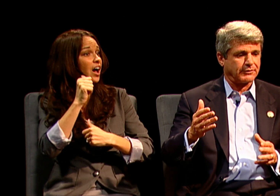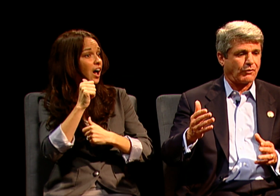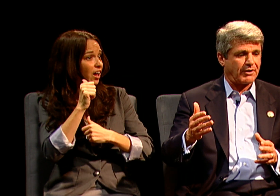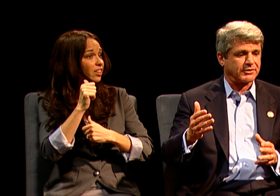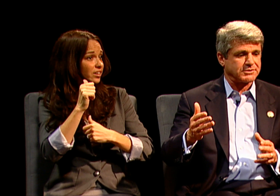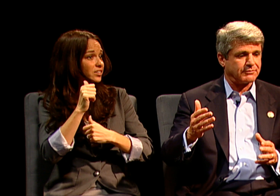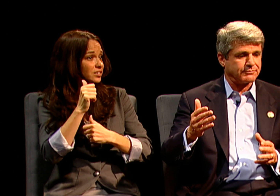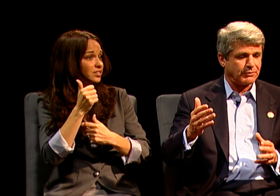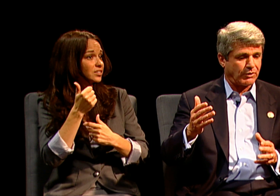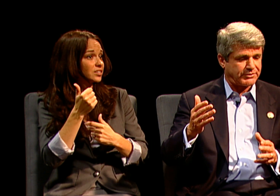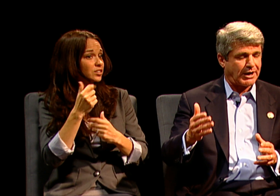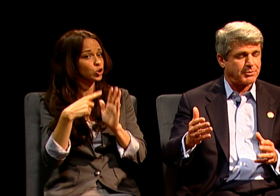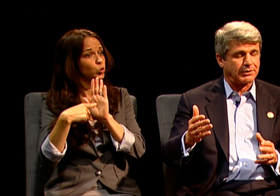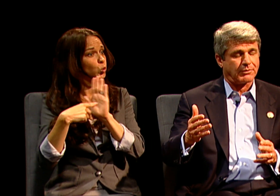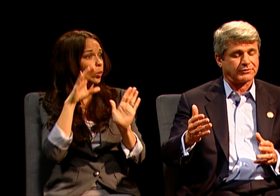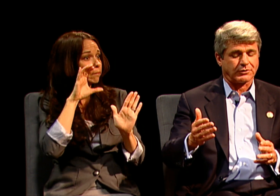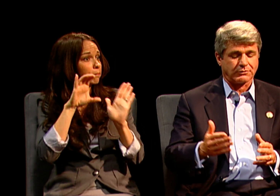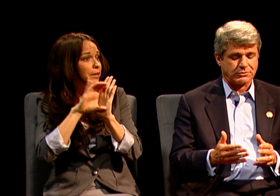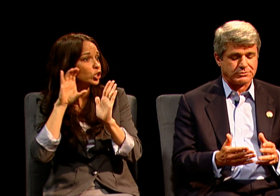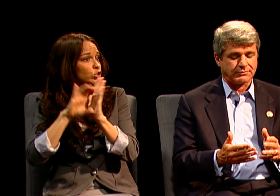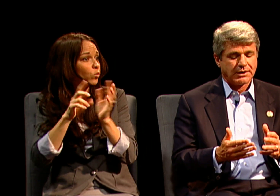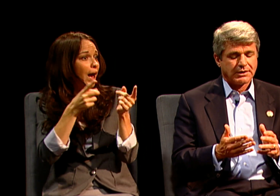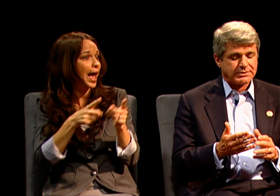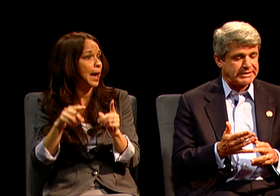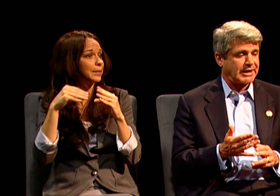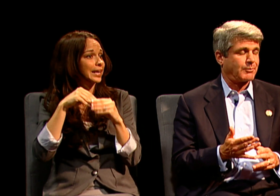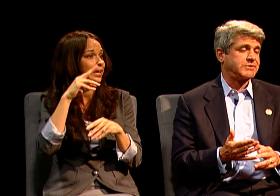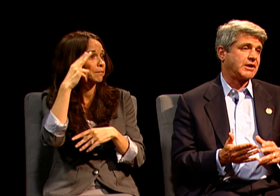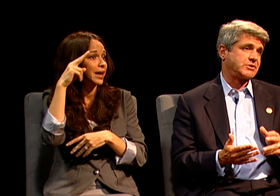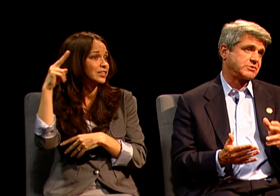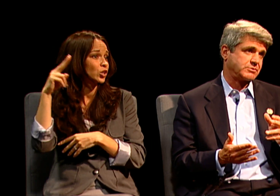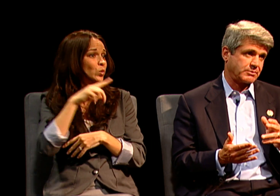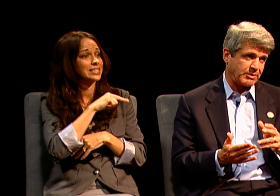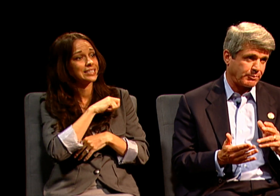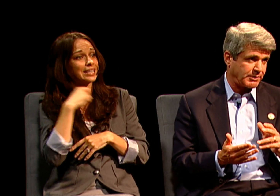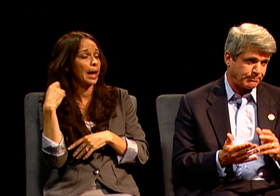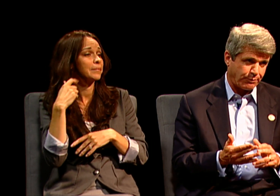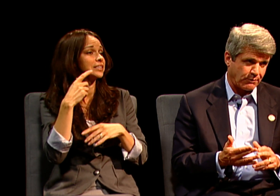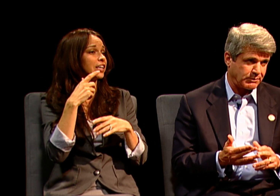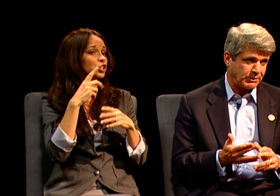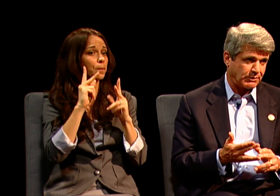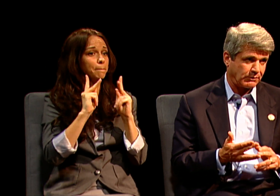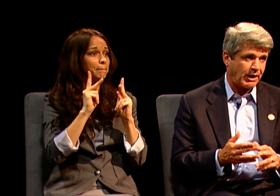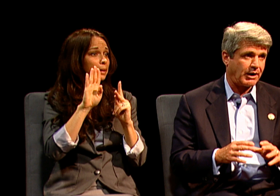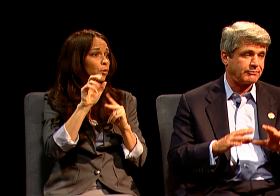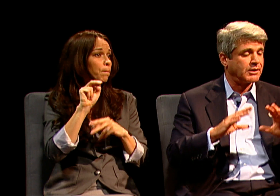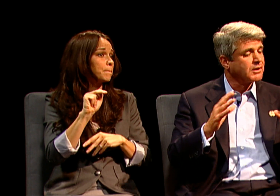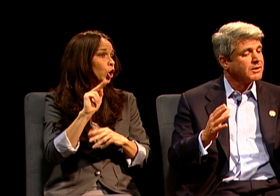YOU KNOW, THE GRAPHICS OF WHAT'S HAPPENING IN MEXICO IN TERMS OF DECAPITATIONS AND PEOPLE BEING BURNED ALIVE.